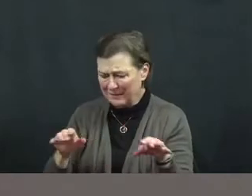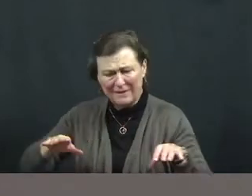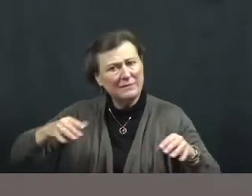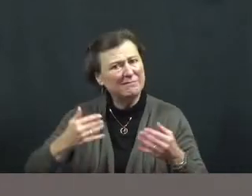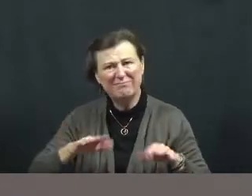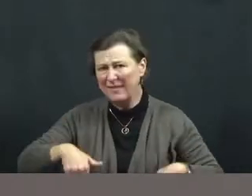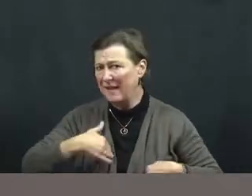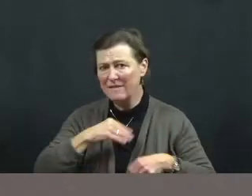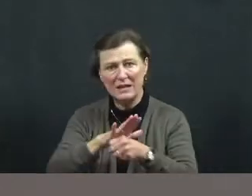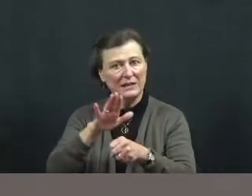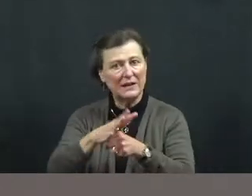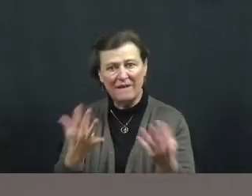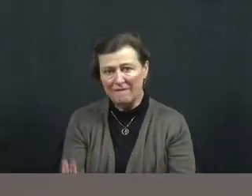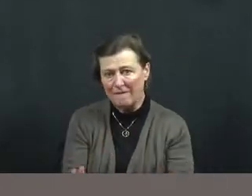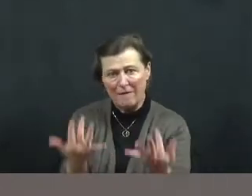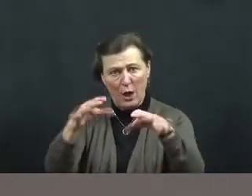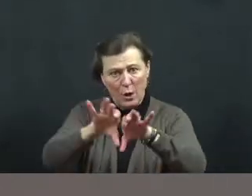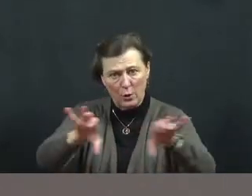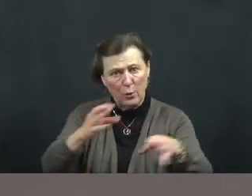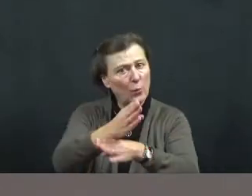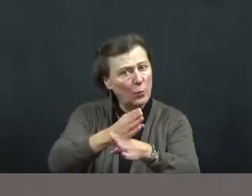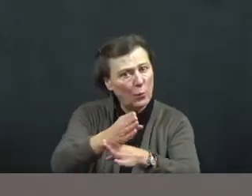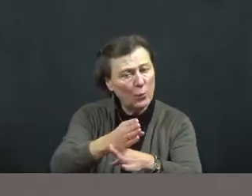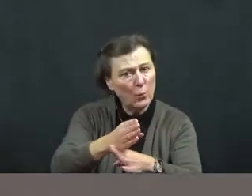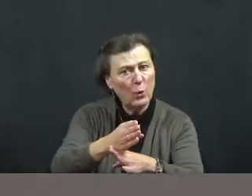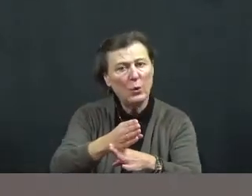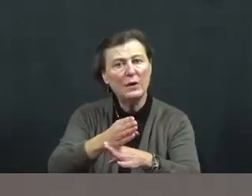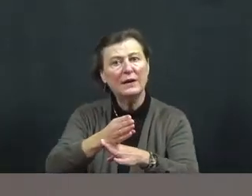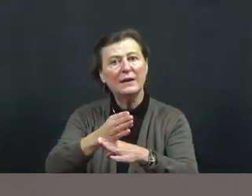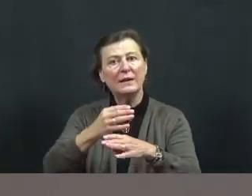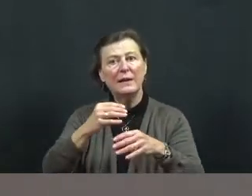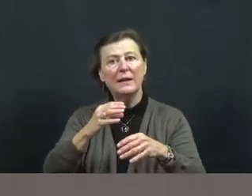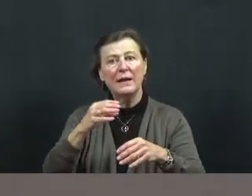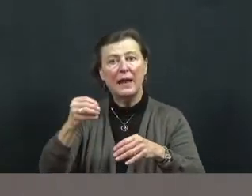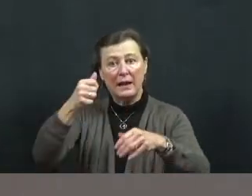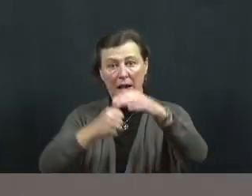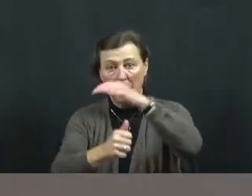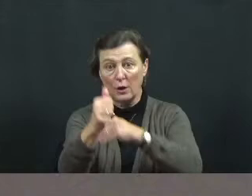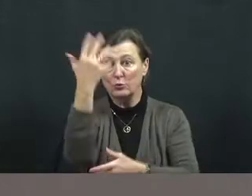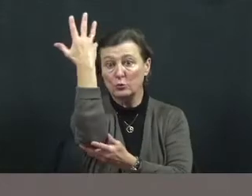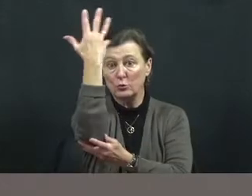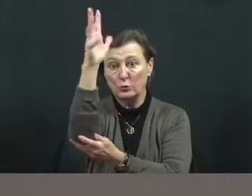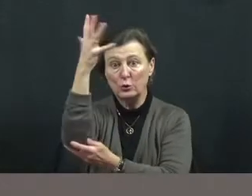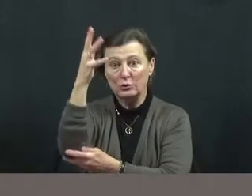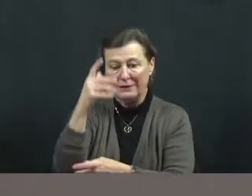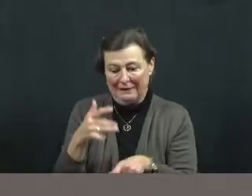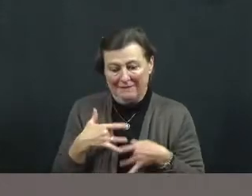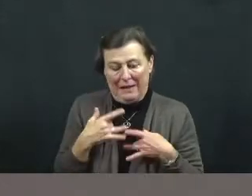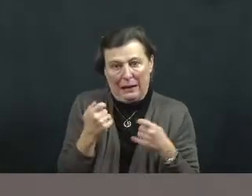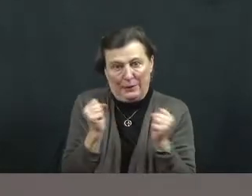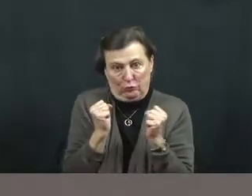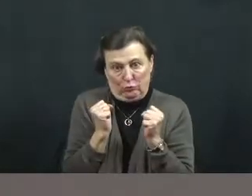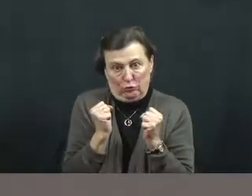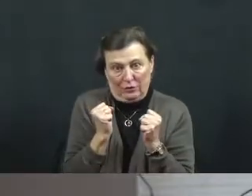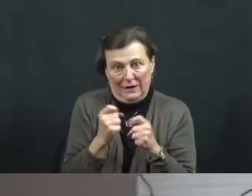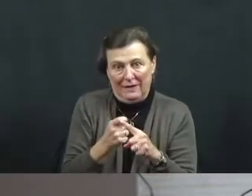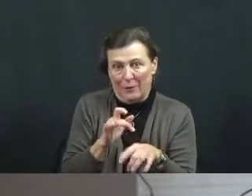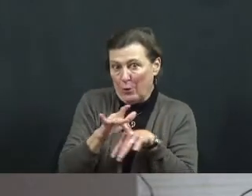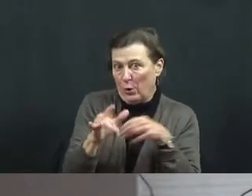And, his home underneath the roots of an old oak tree was a little chilly from the early winter weather.